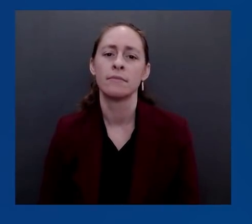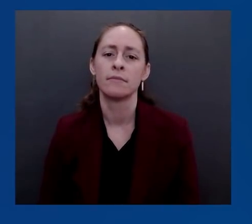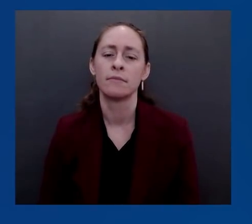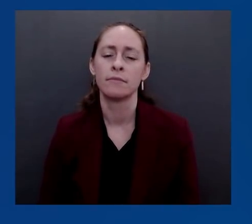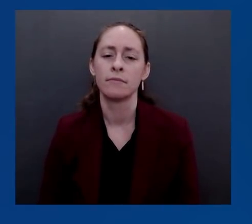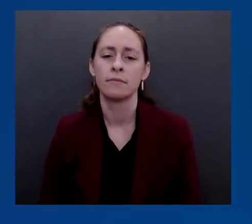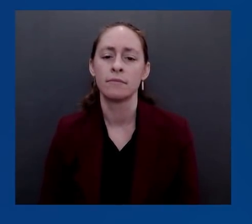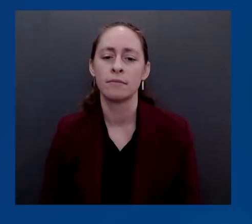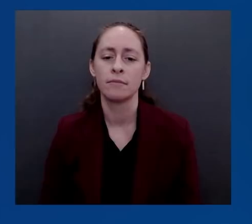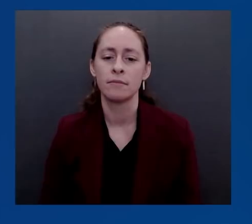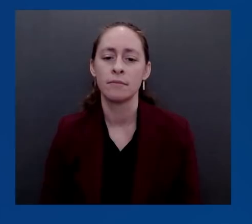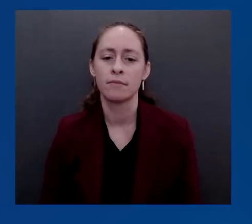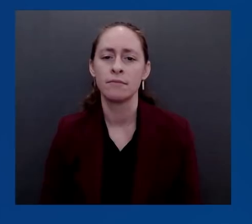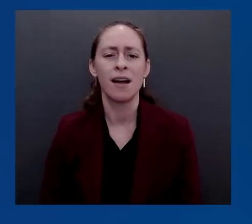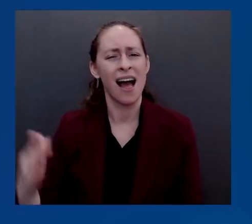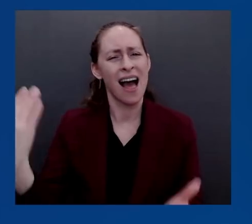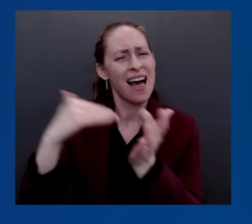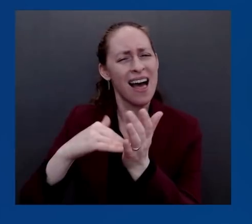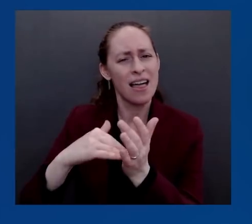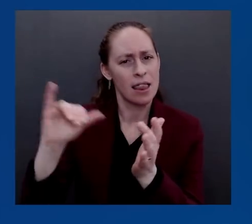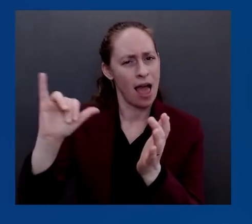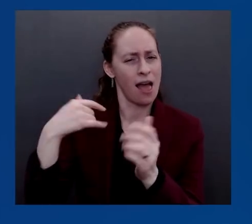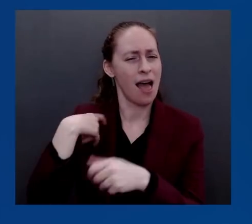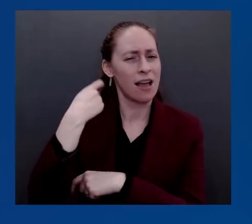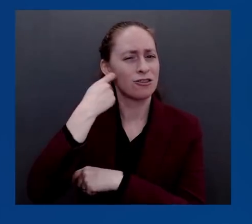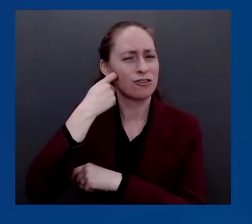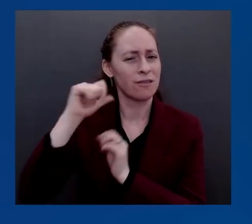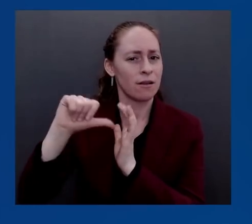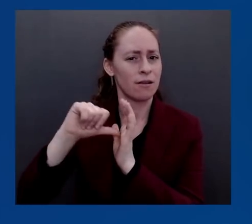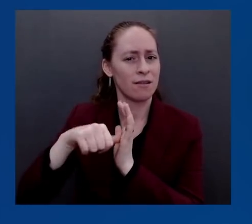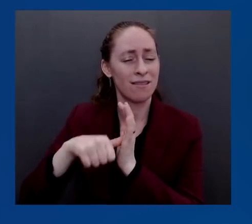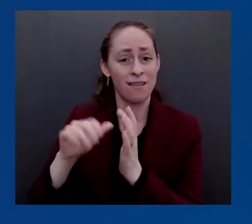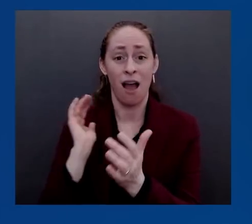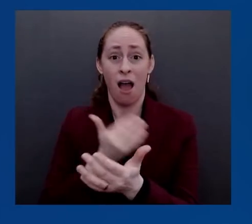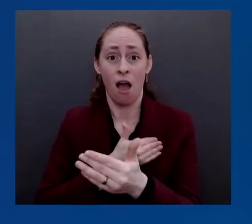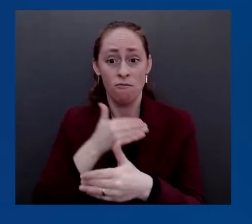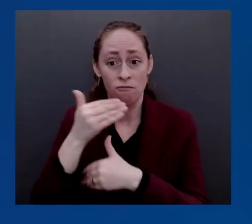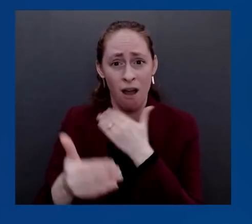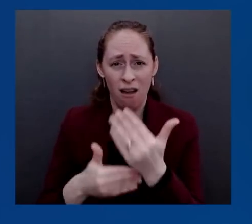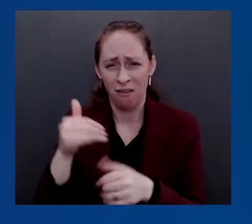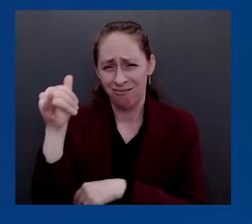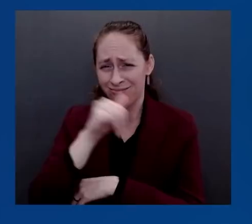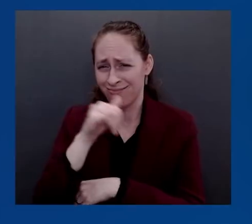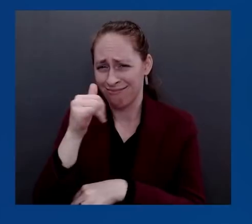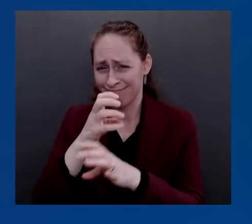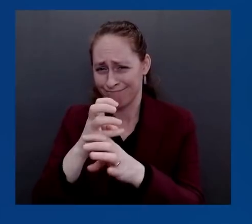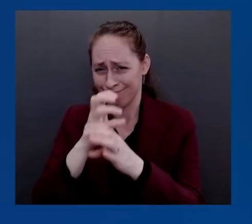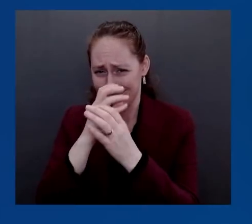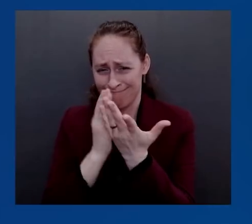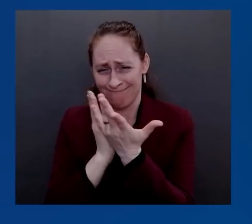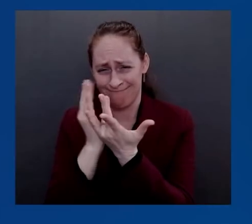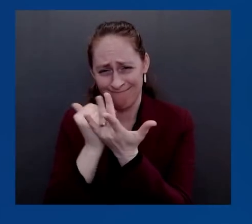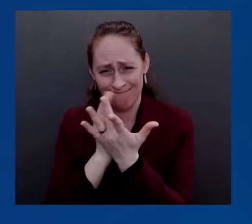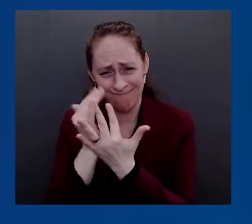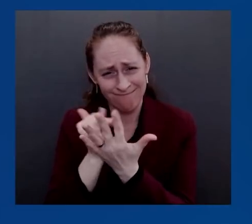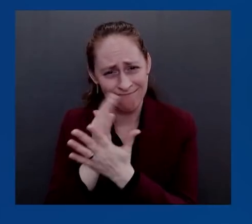the science and the medicine at the center. We're moving deliberately. At the same time, I think we will have more to say on this